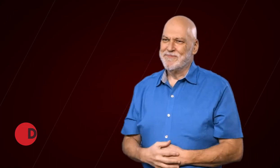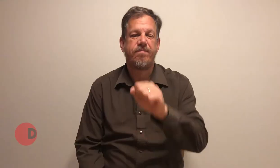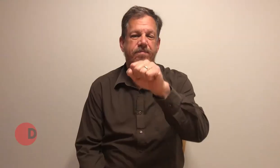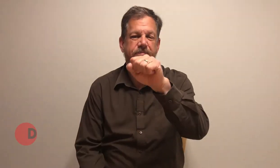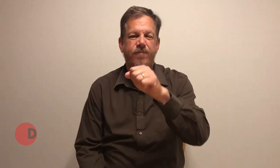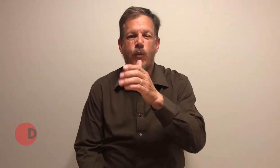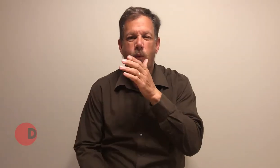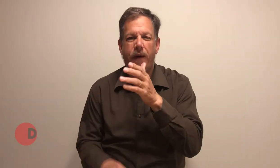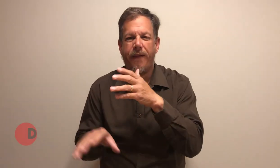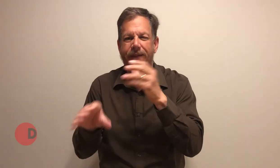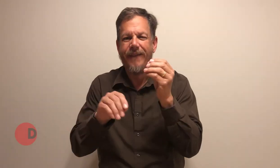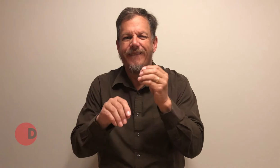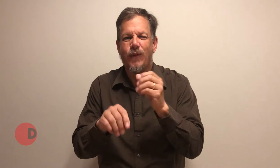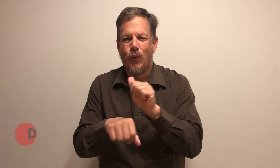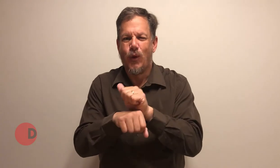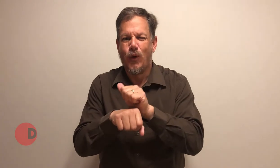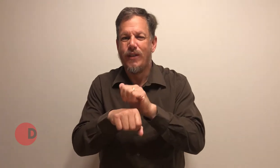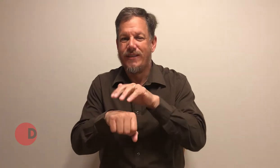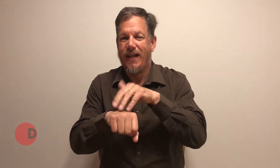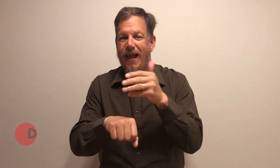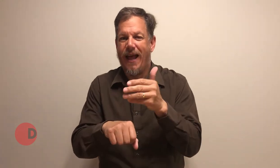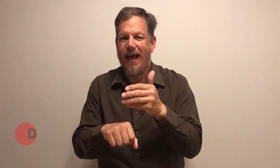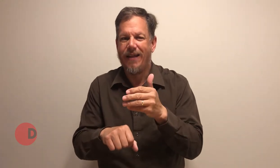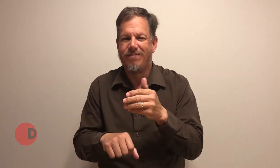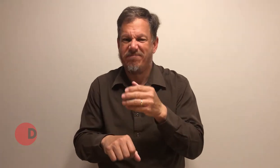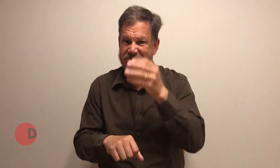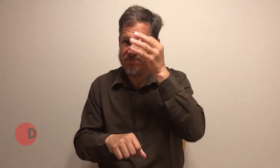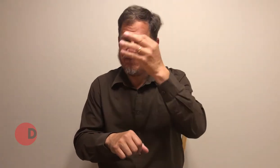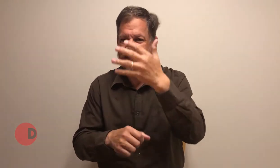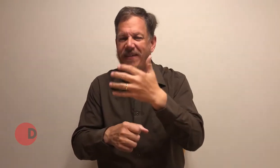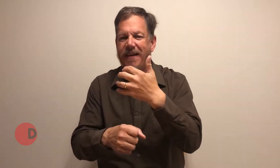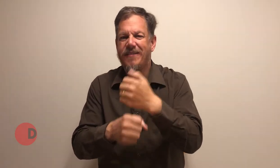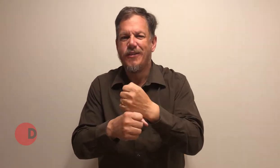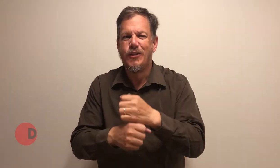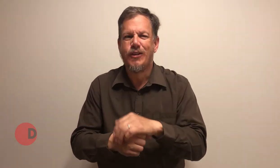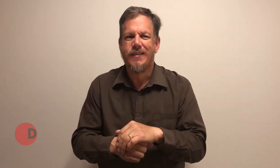[Chris]: I will be leaving DLI after 5 years.